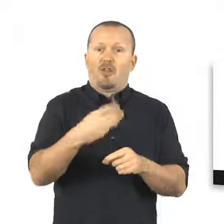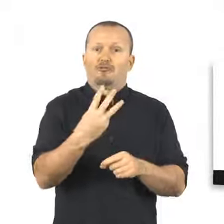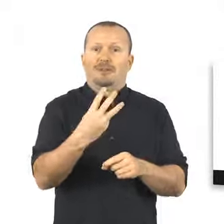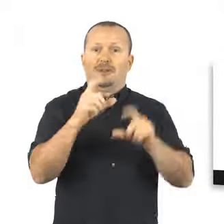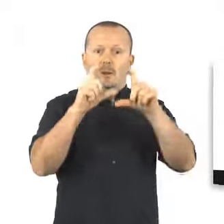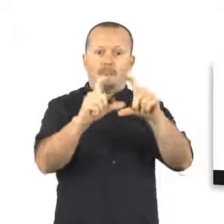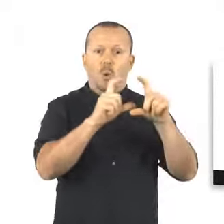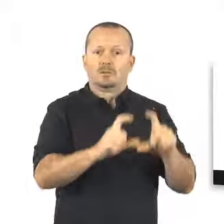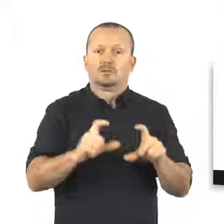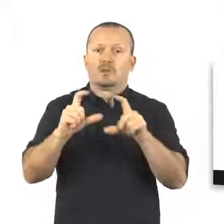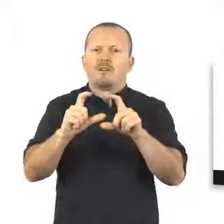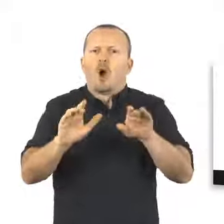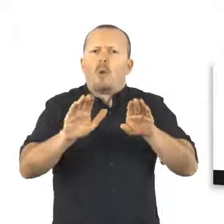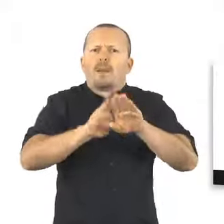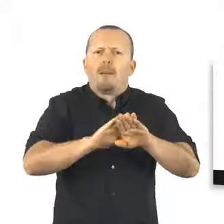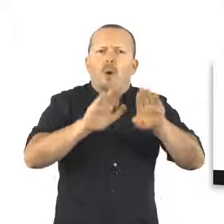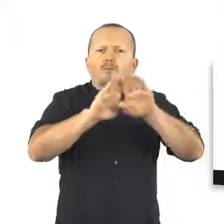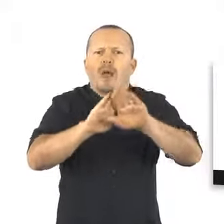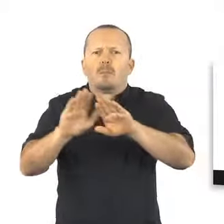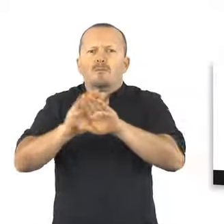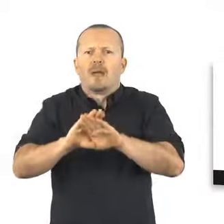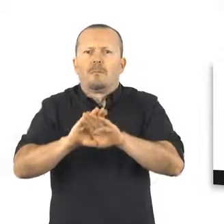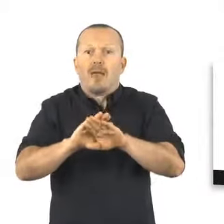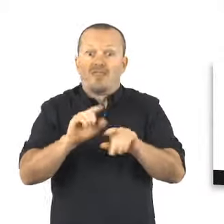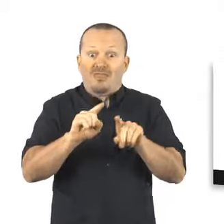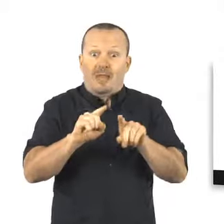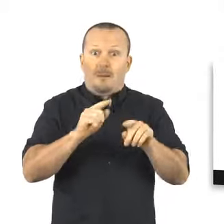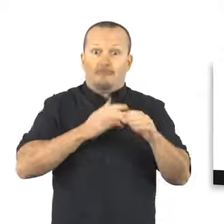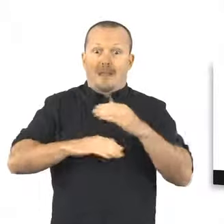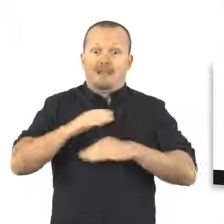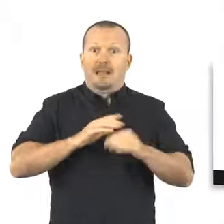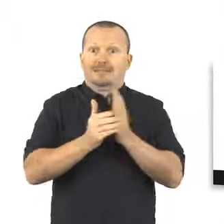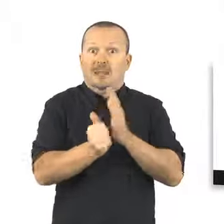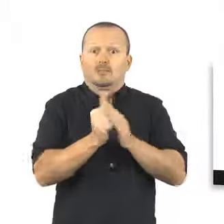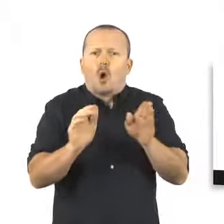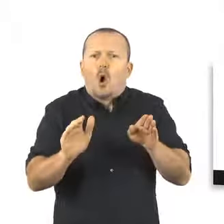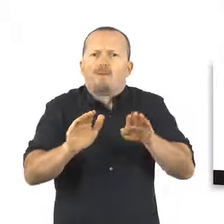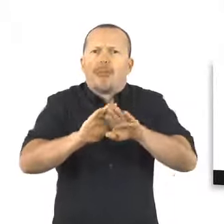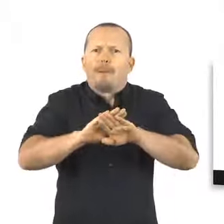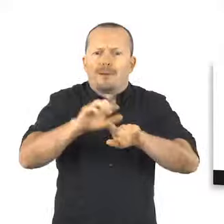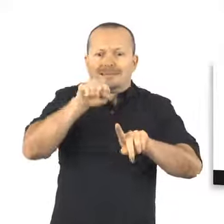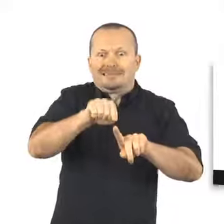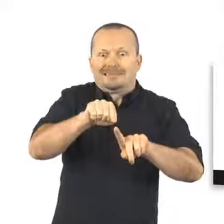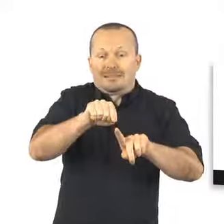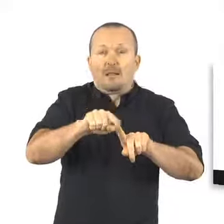we then have these 3 components and they interrelate and it’s the integration of those behaviours